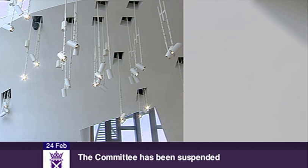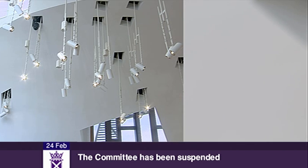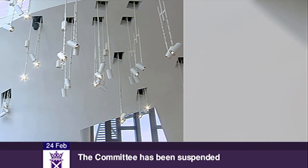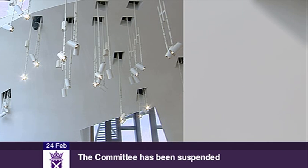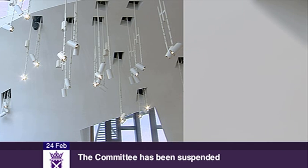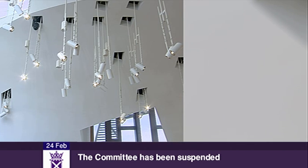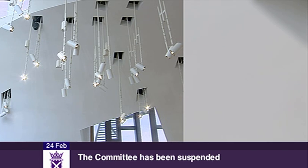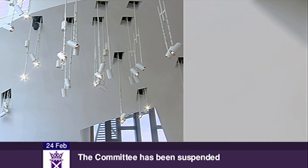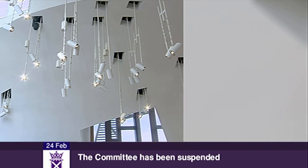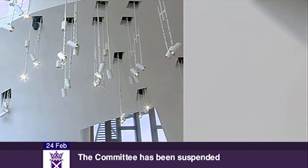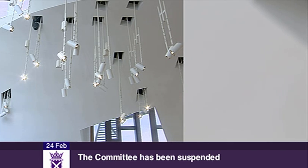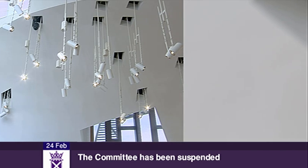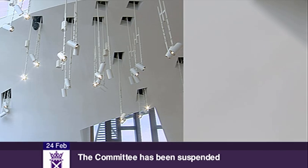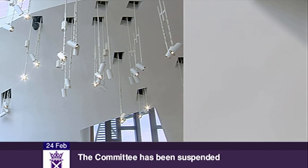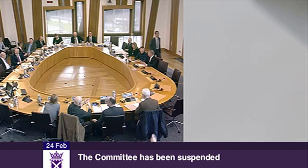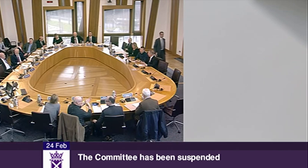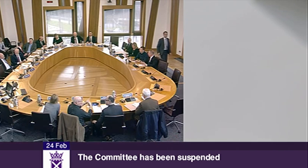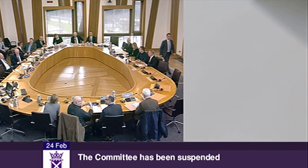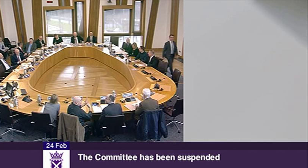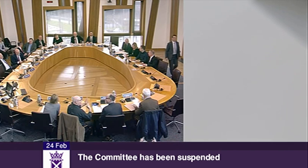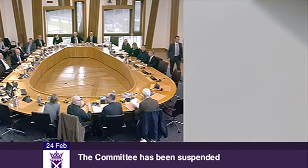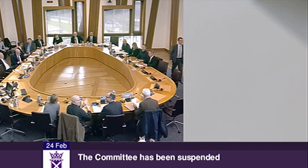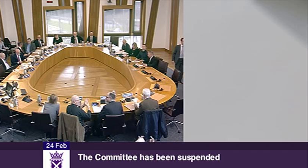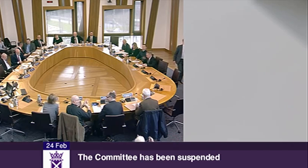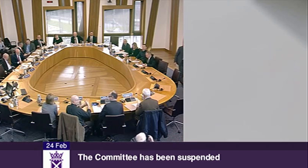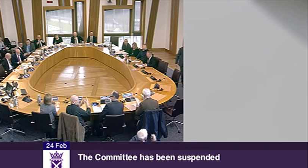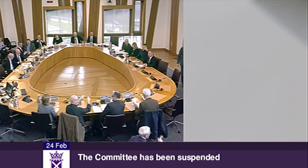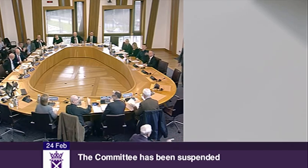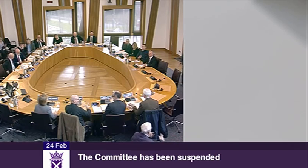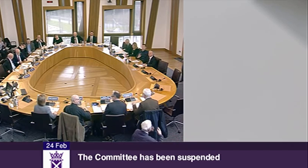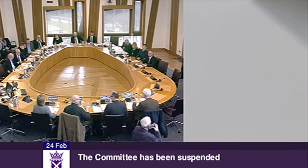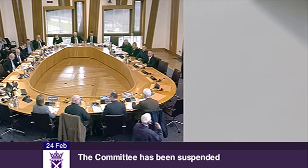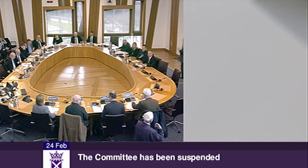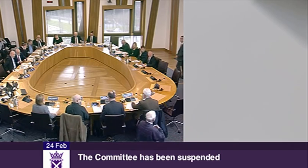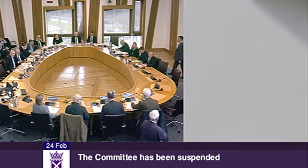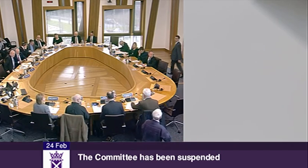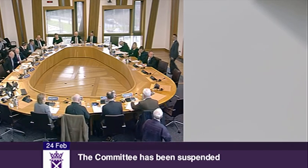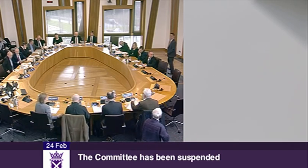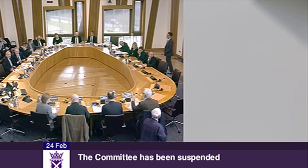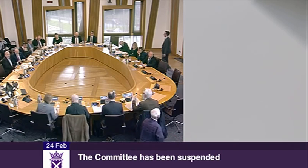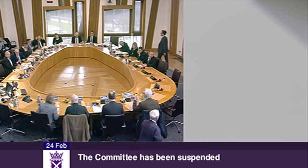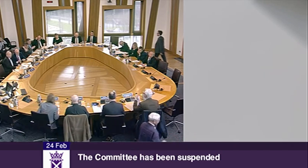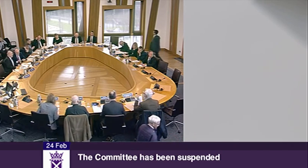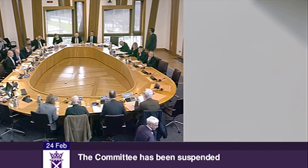The Convener: I welcome our third and final panel: Carly Brownlie, from the Scottish Association